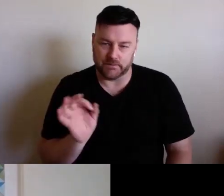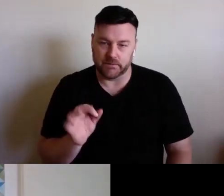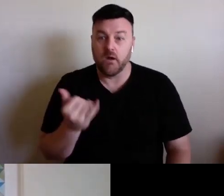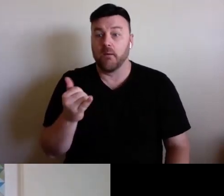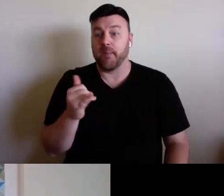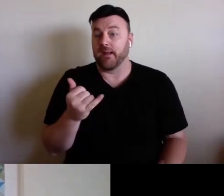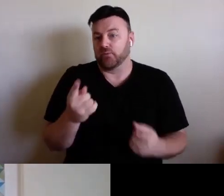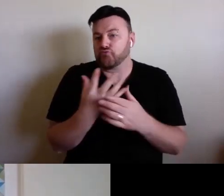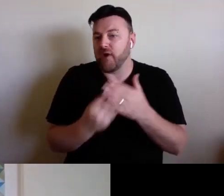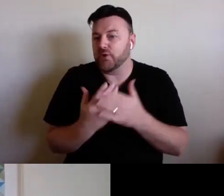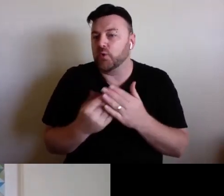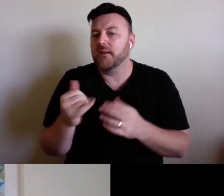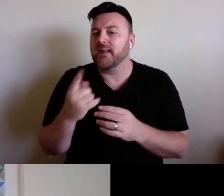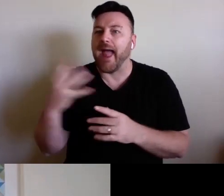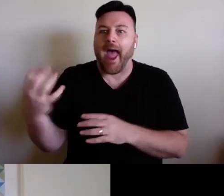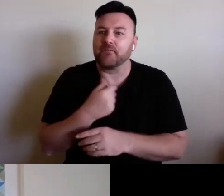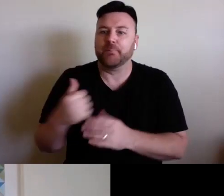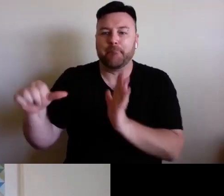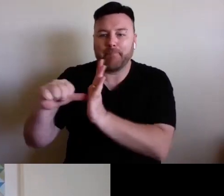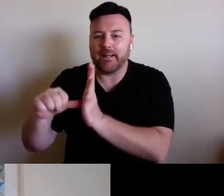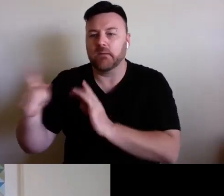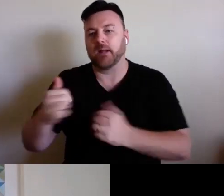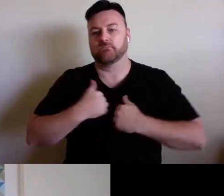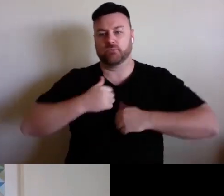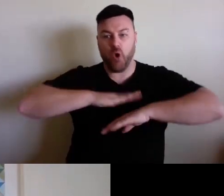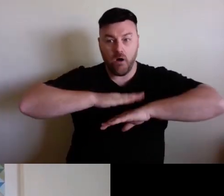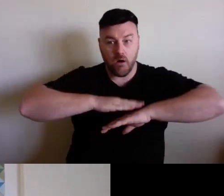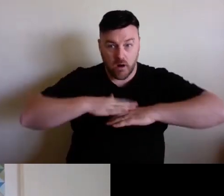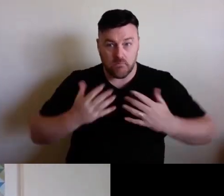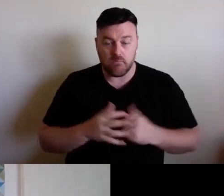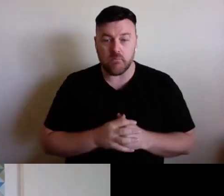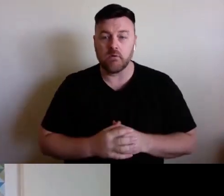seminars that we have on the REMIX Academy is all around how you create